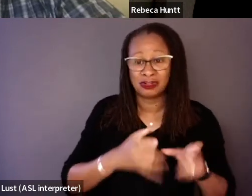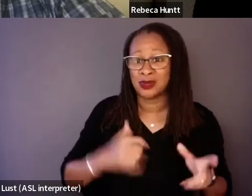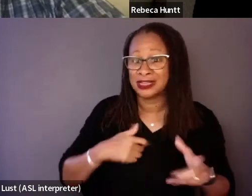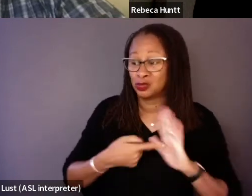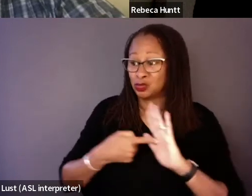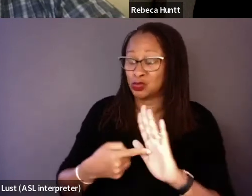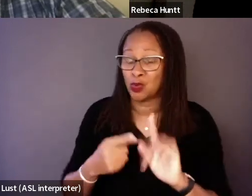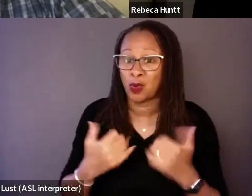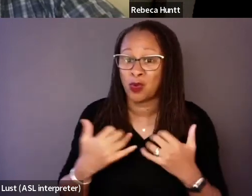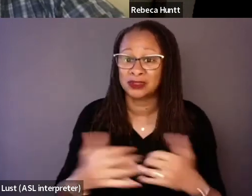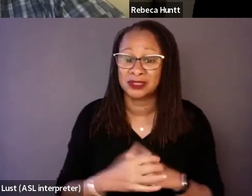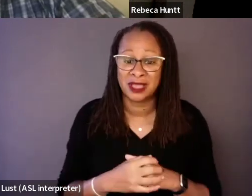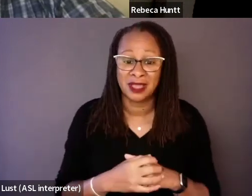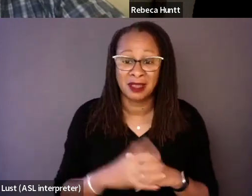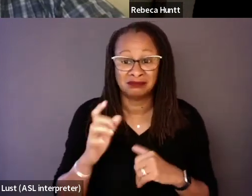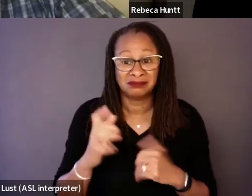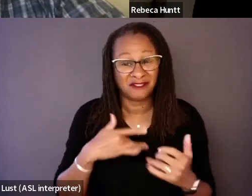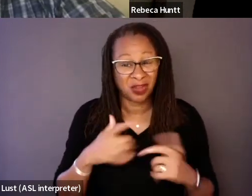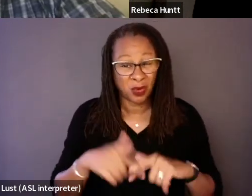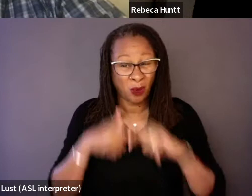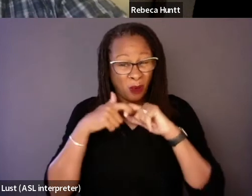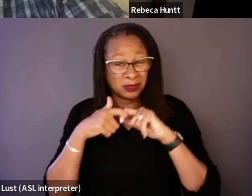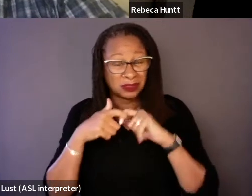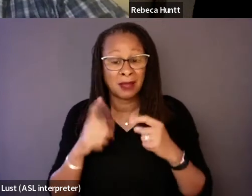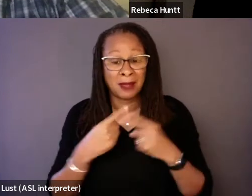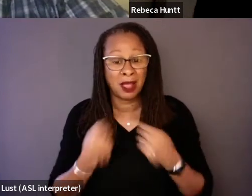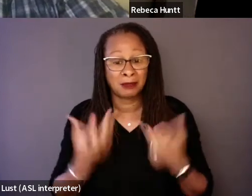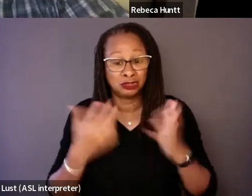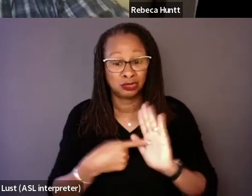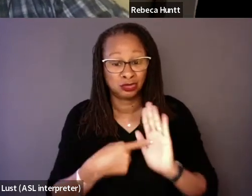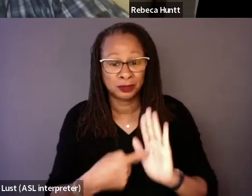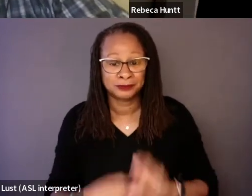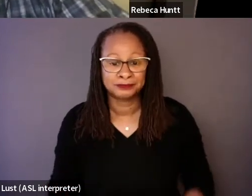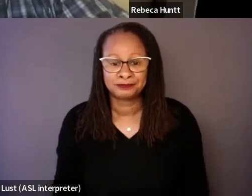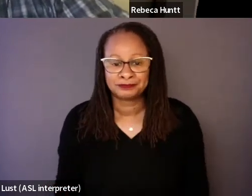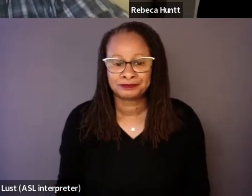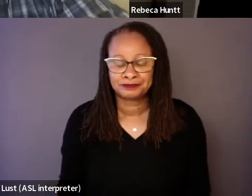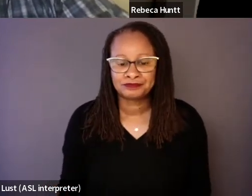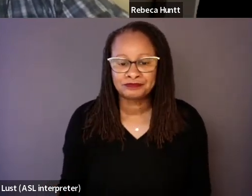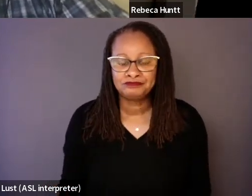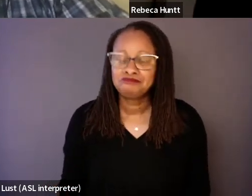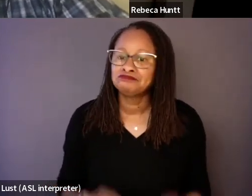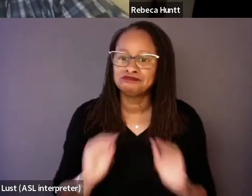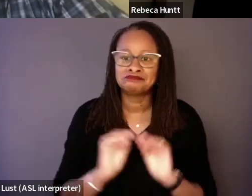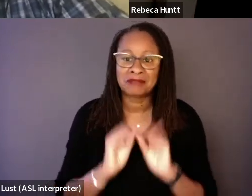Were you having those times about how much you were showing? Absolutely.